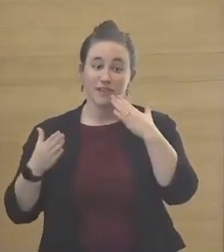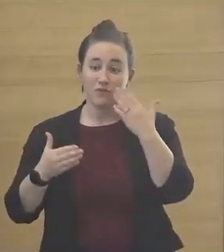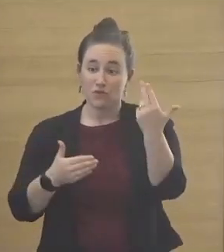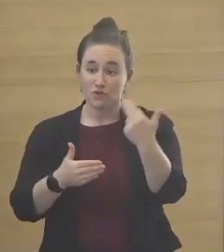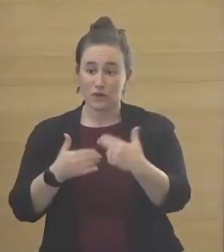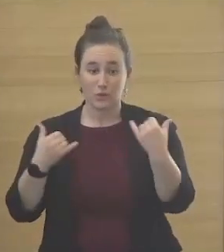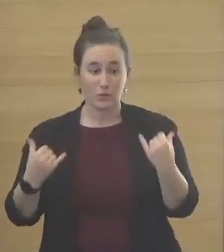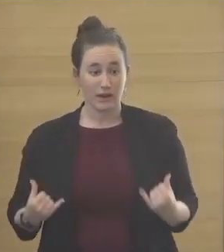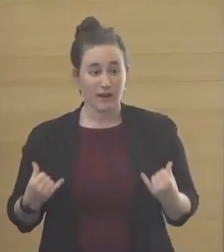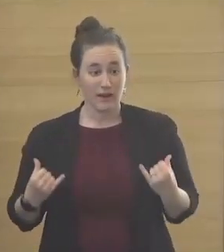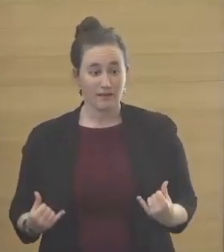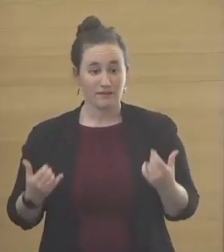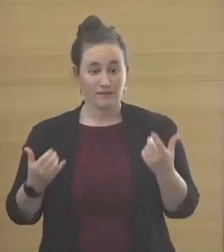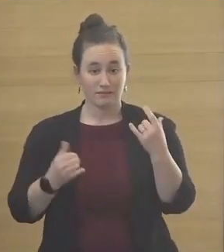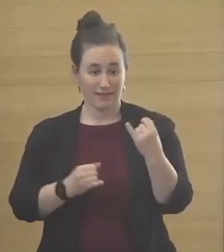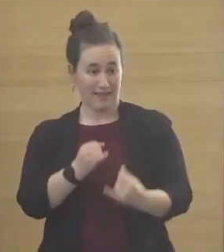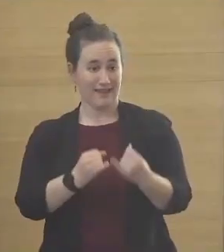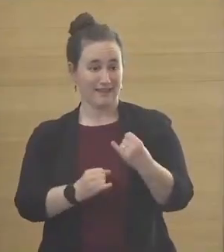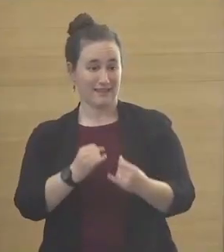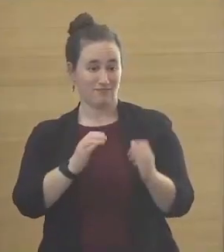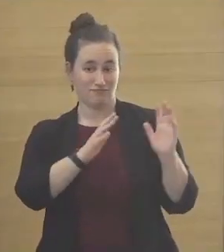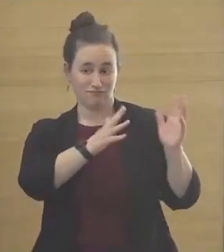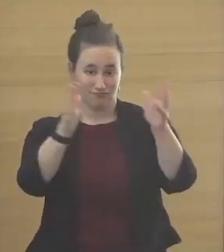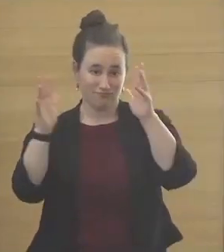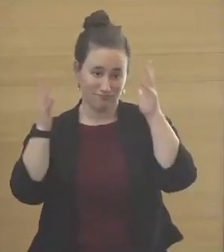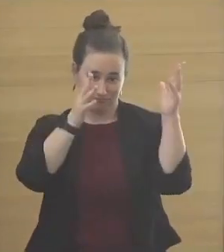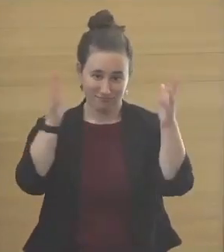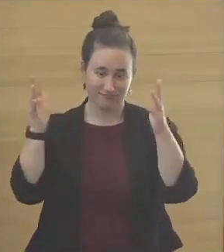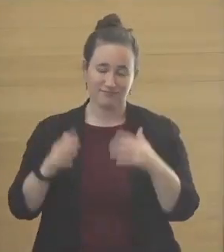If we could just give them one last round of applause.